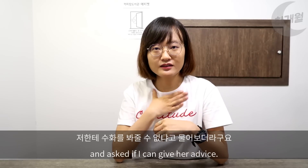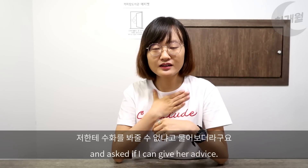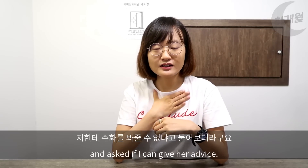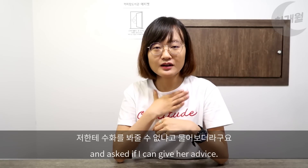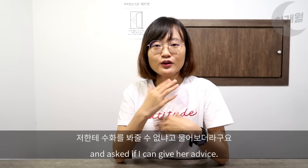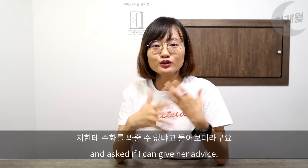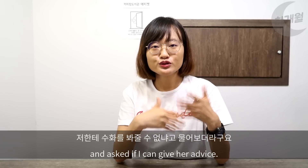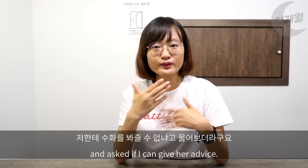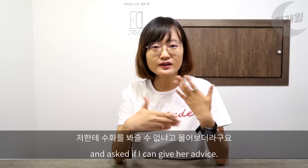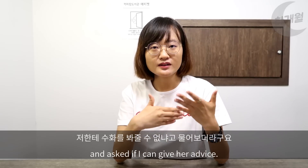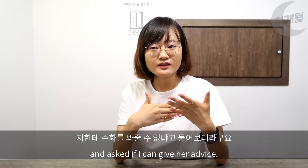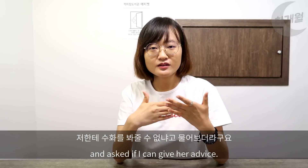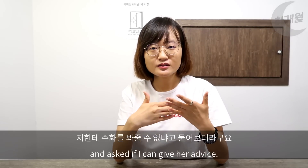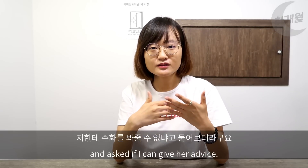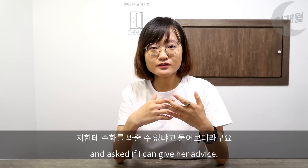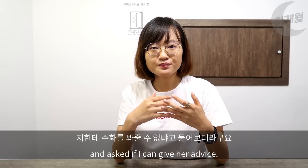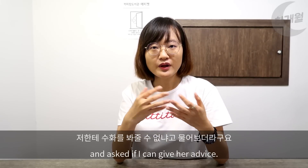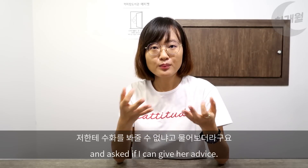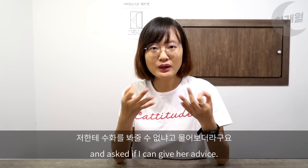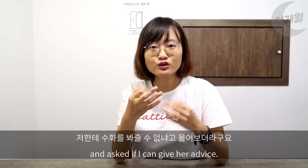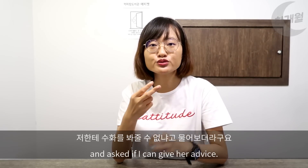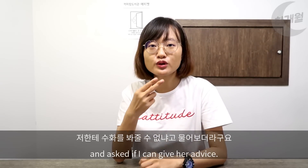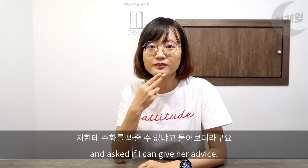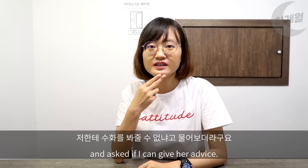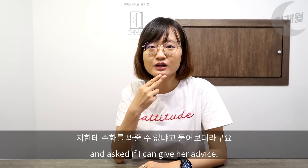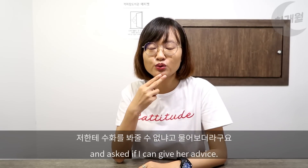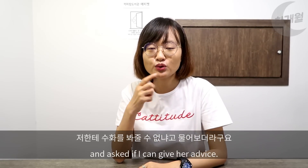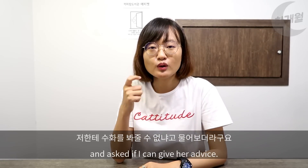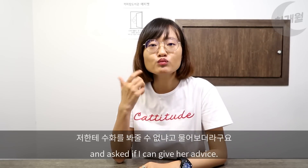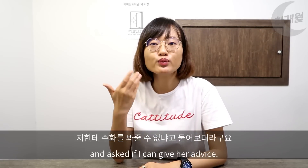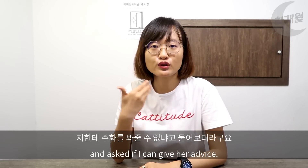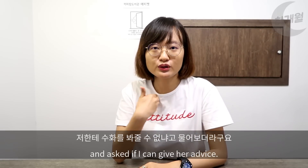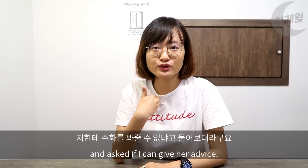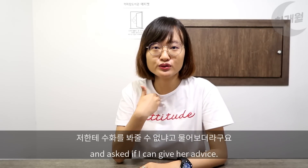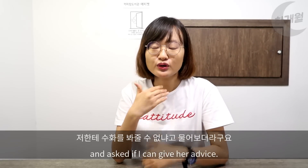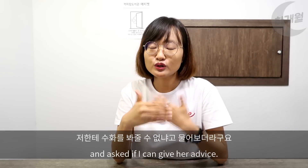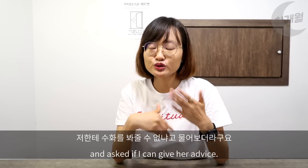and asked if I can give her advice.